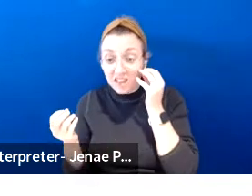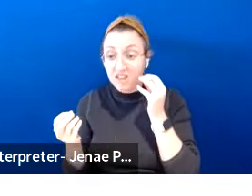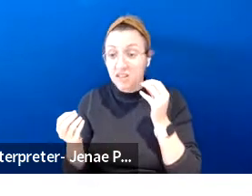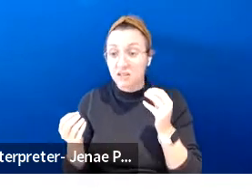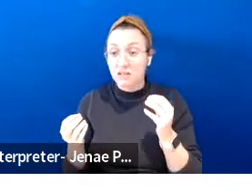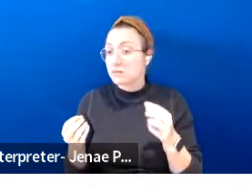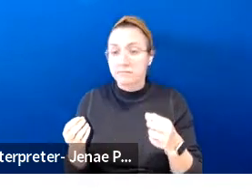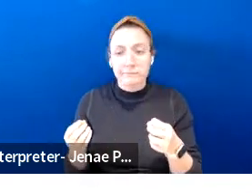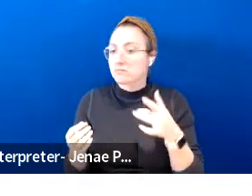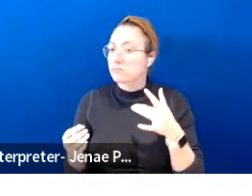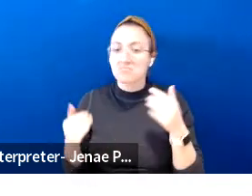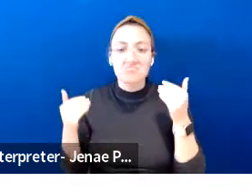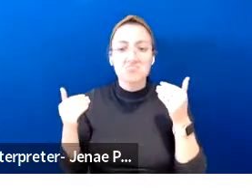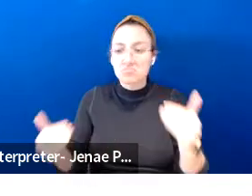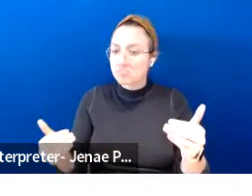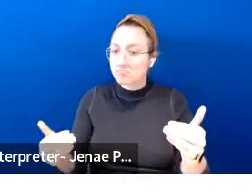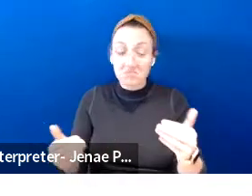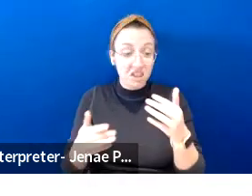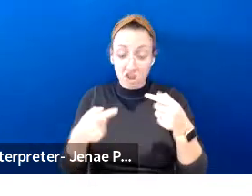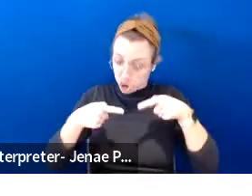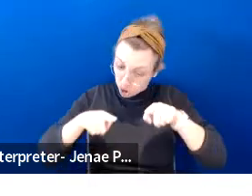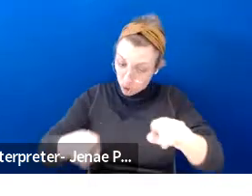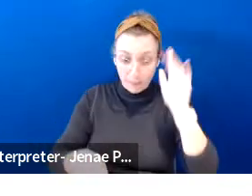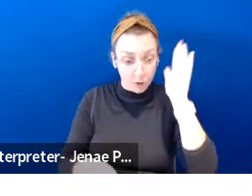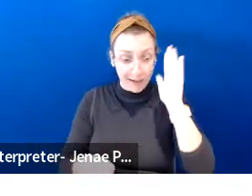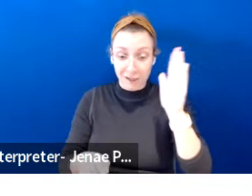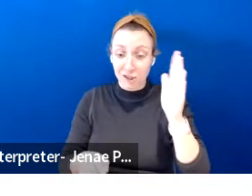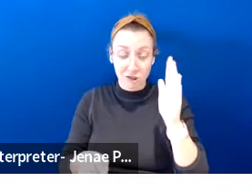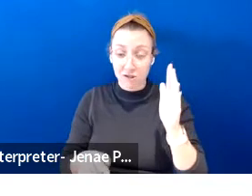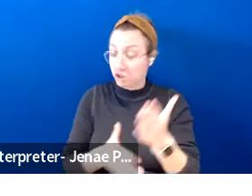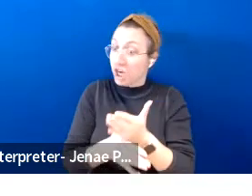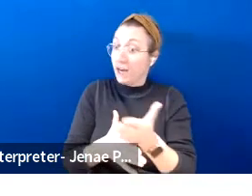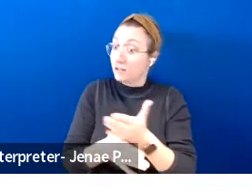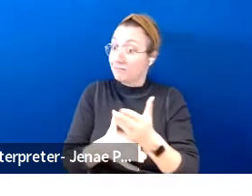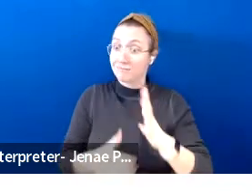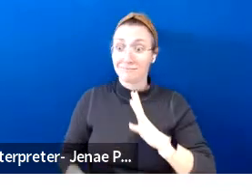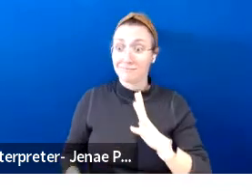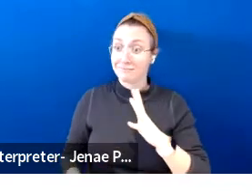You feel free to share throughout. If you're compelled to share. I will